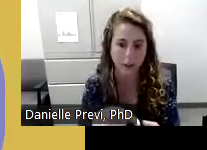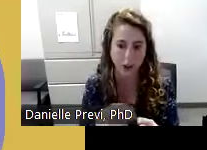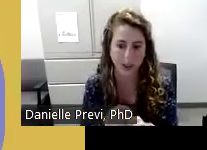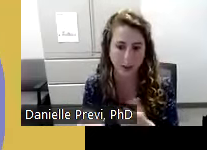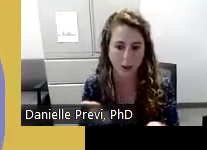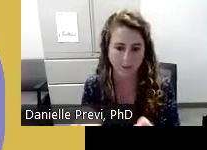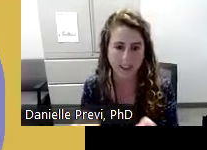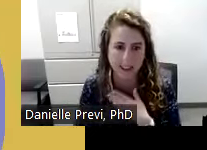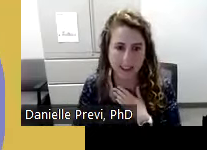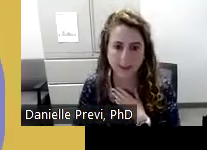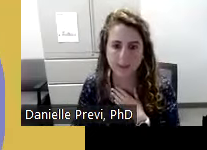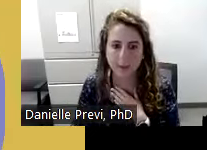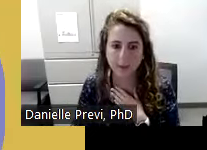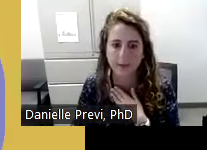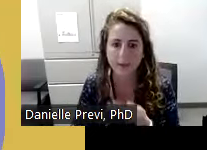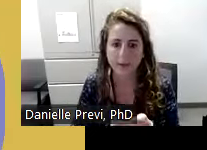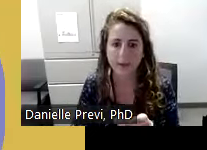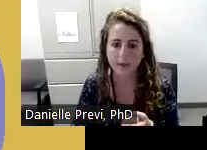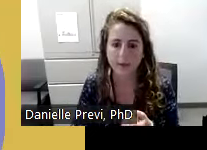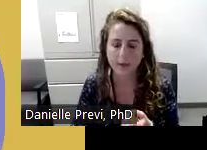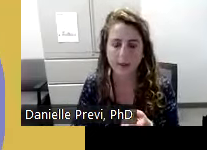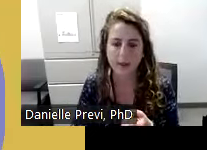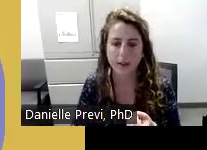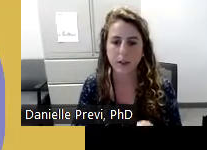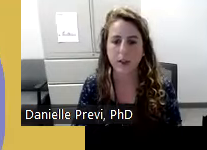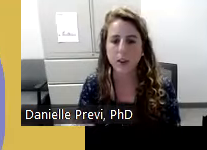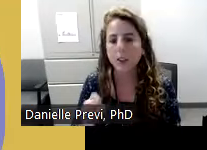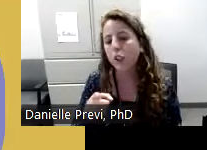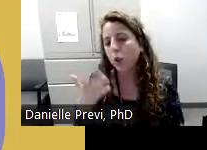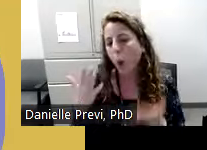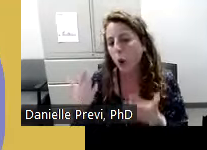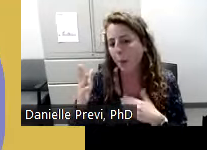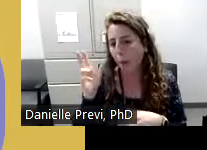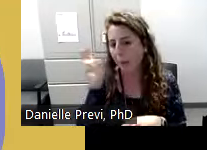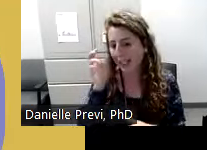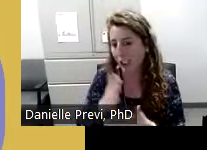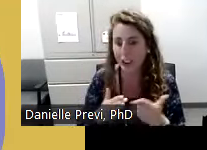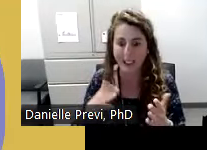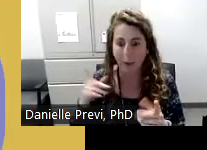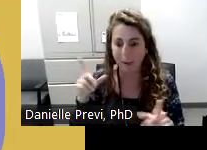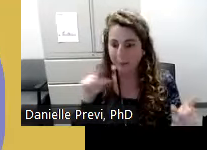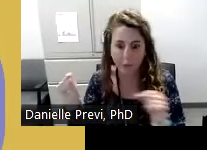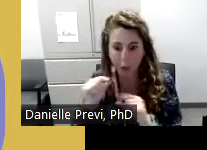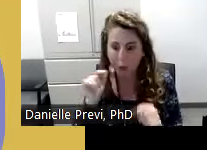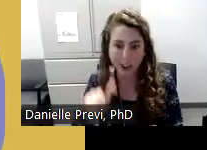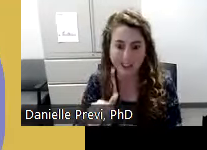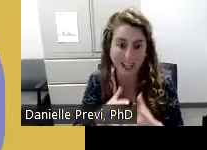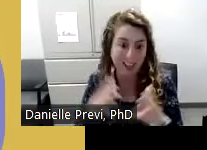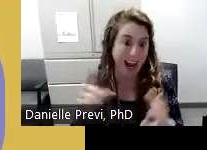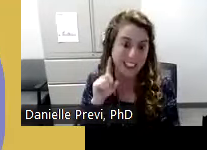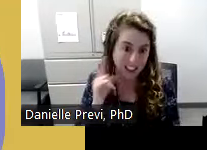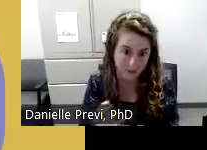or there might be a school where all of those children go to be served. Now you might have